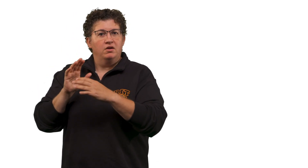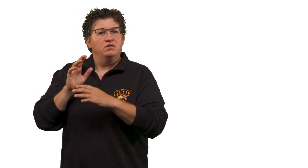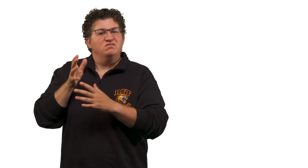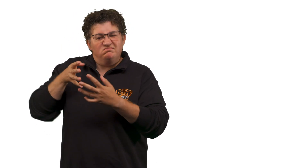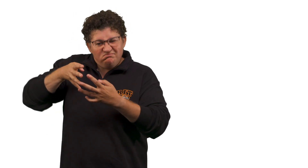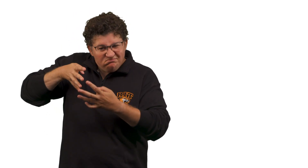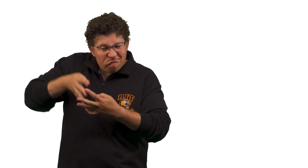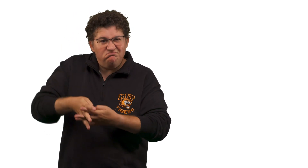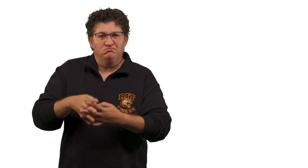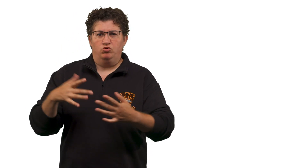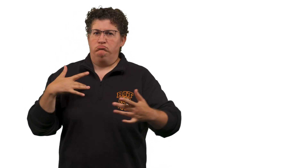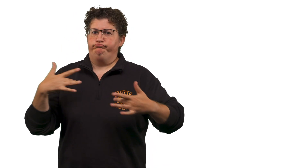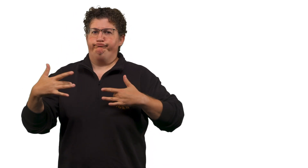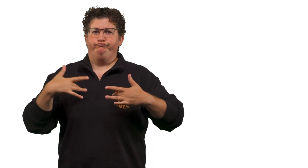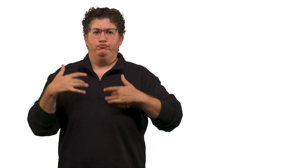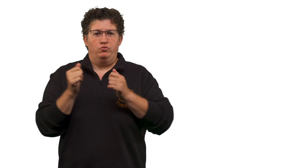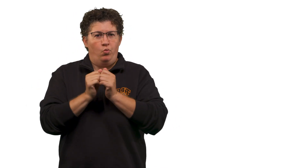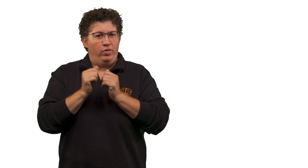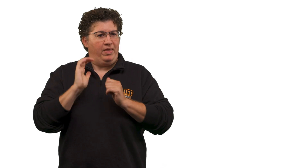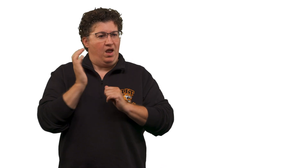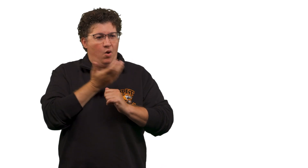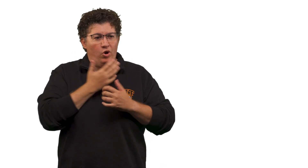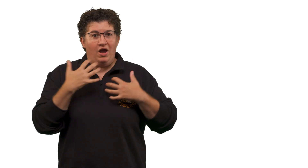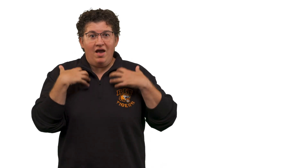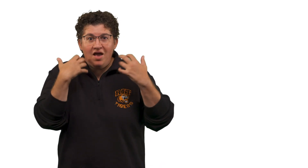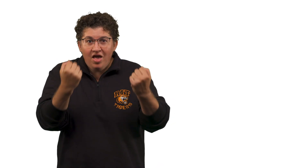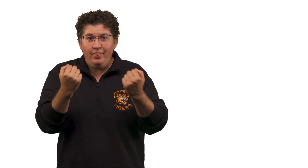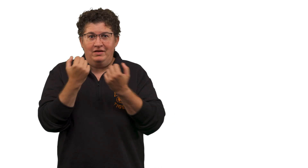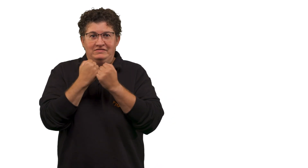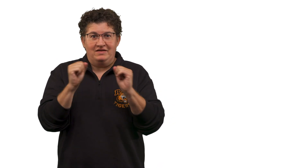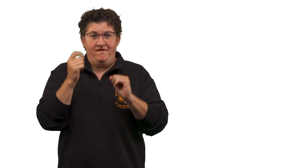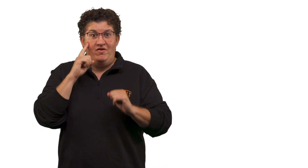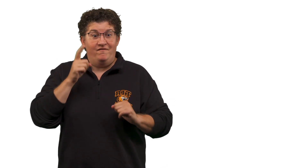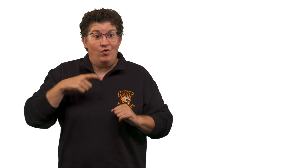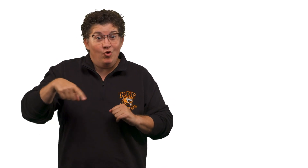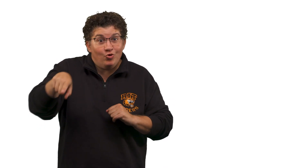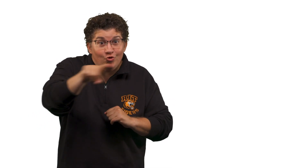to the COVID-19 pandemic are rooted in concern for